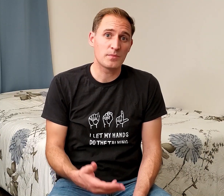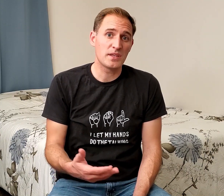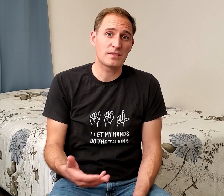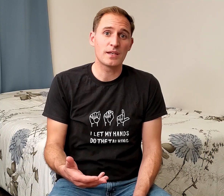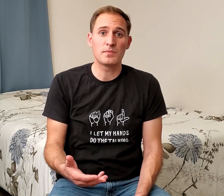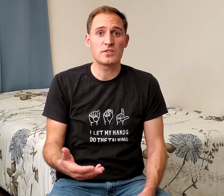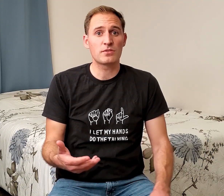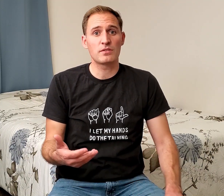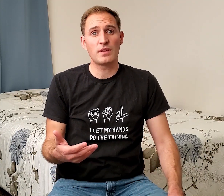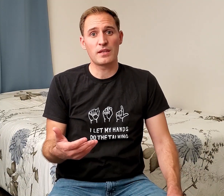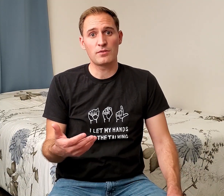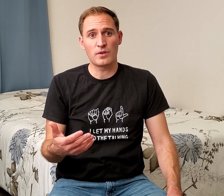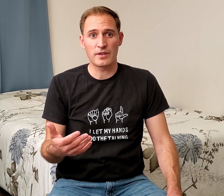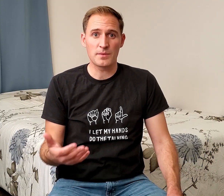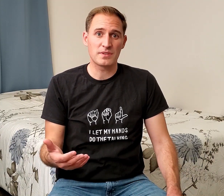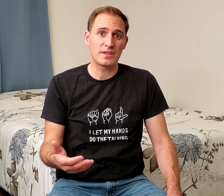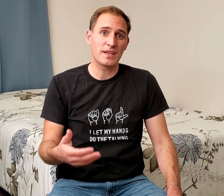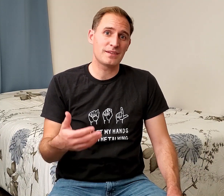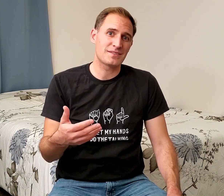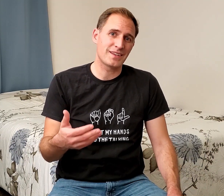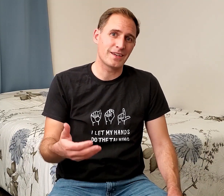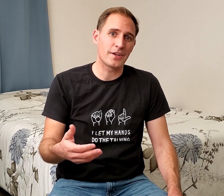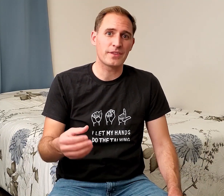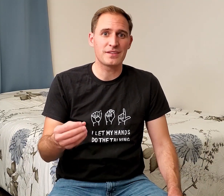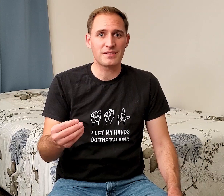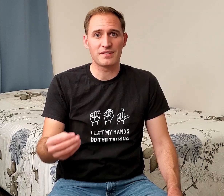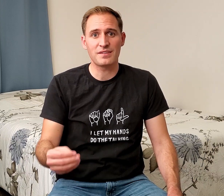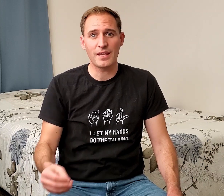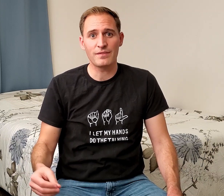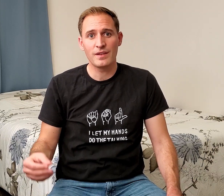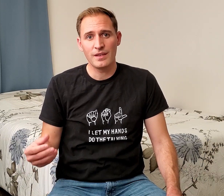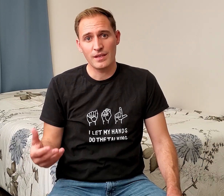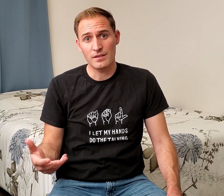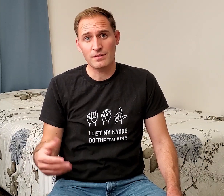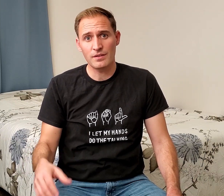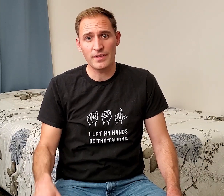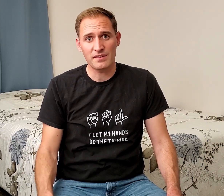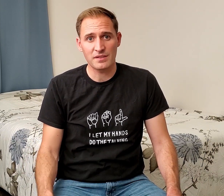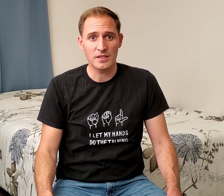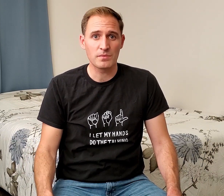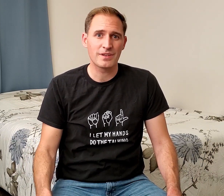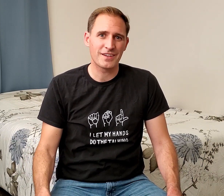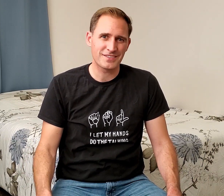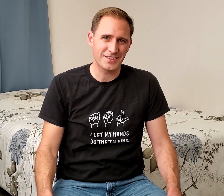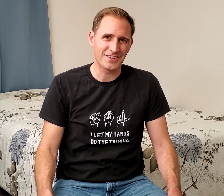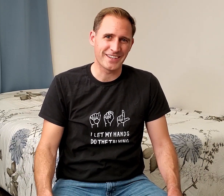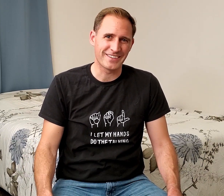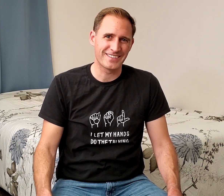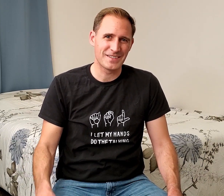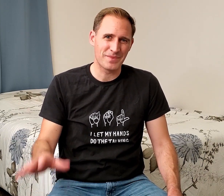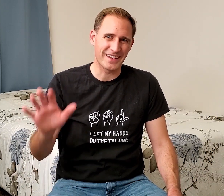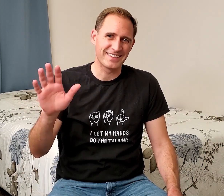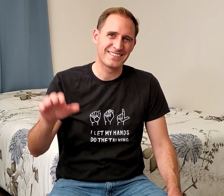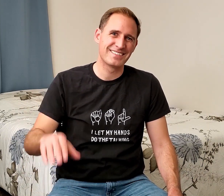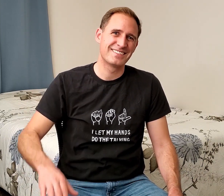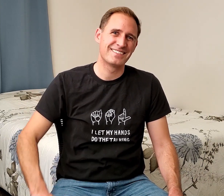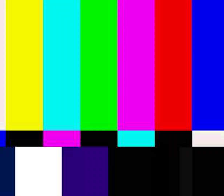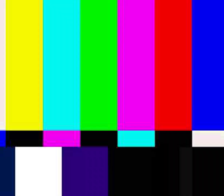meantime be sure that you are up-to-date, stay healthy, stay safe, and until next time I'll see you later, bye.